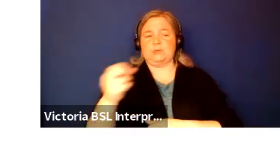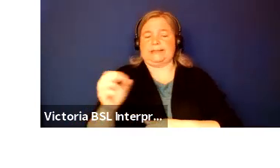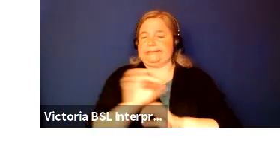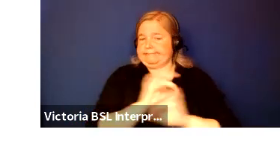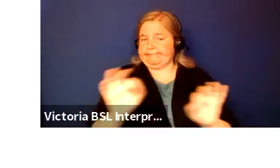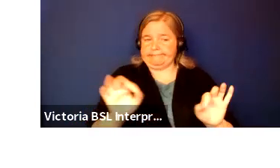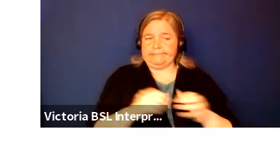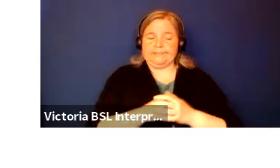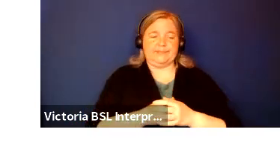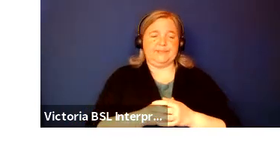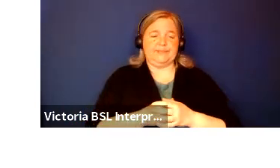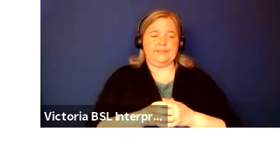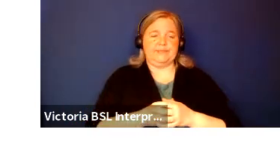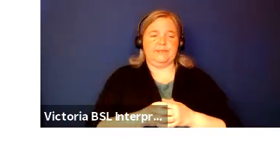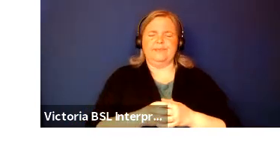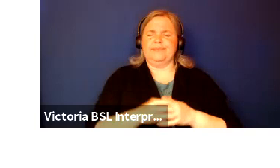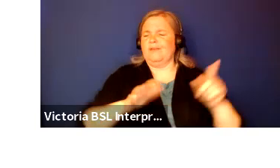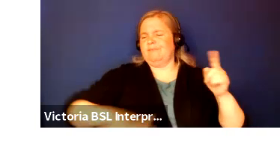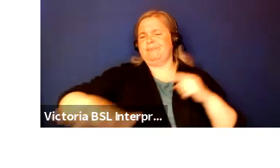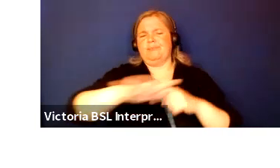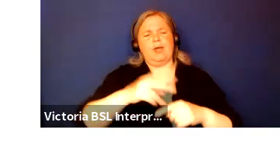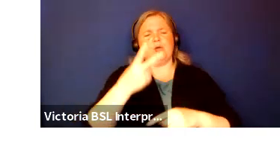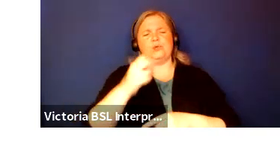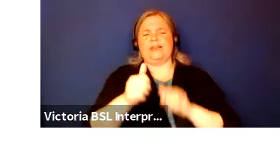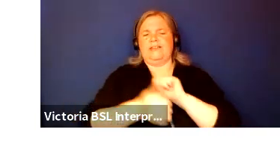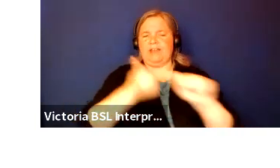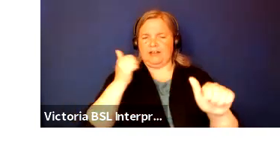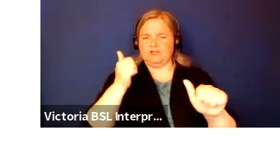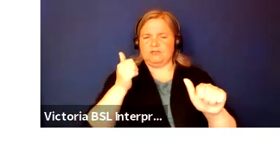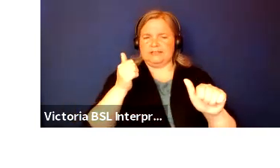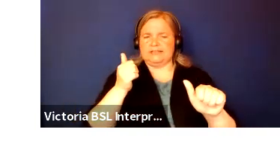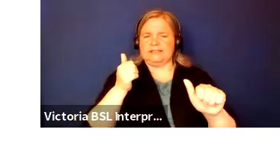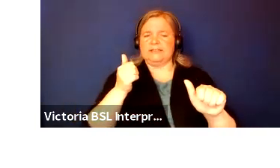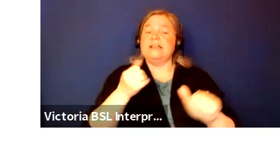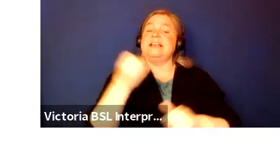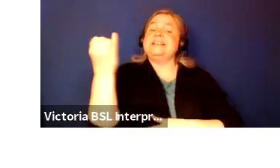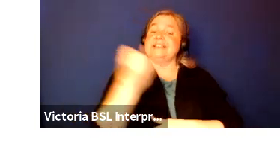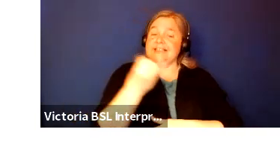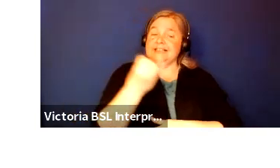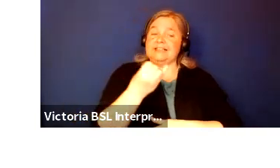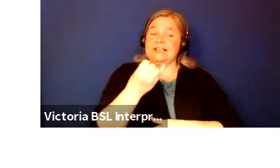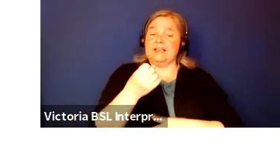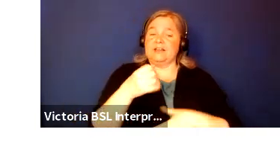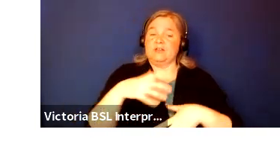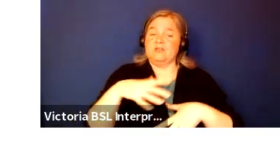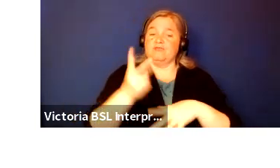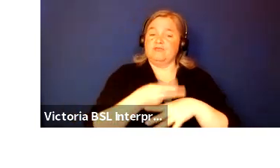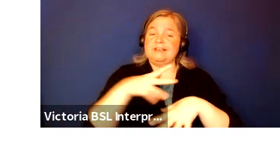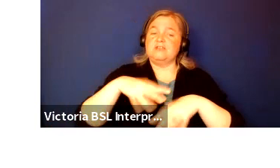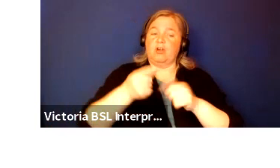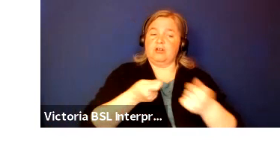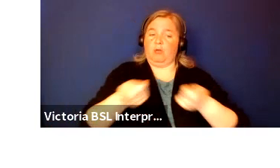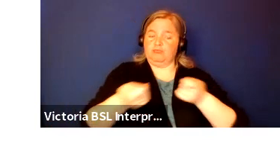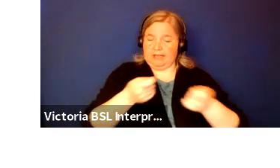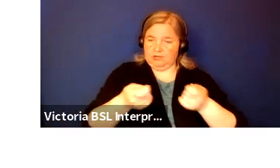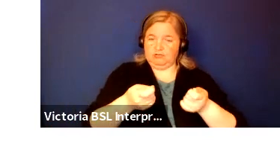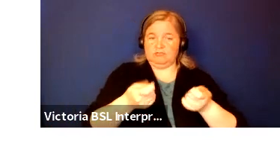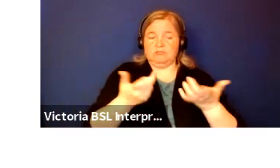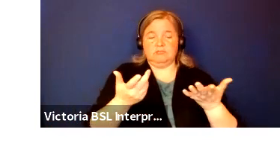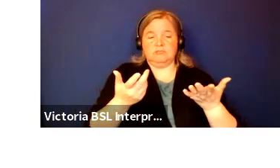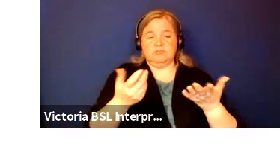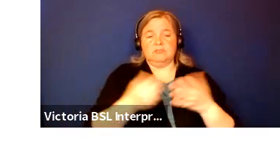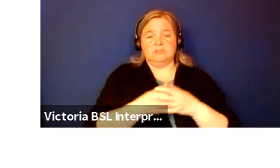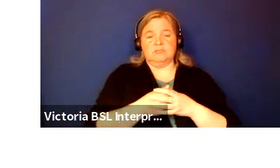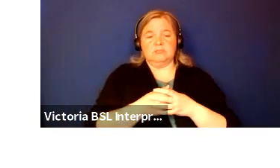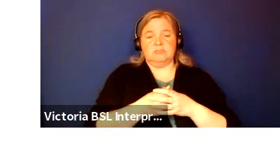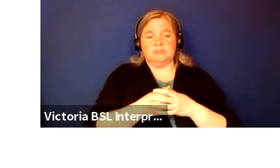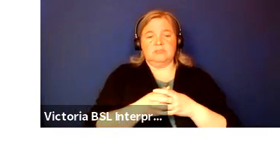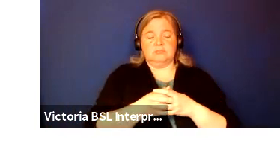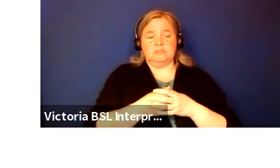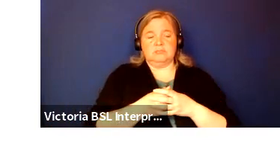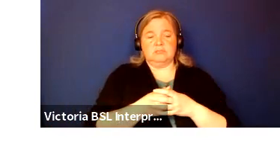From among 20 factories, 16 factories have restarted their operational